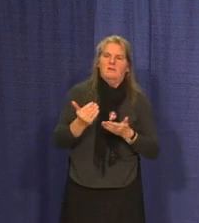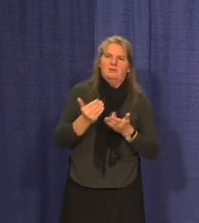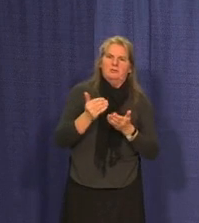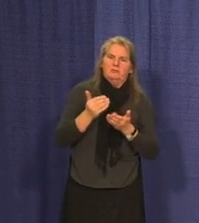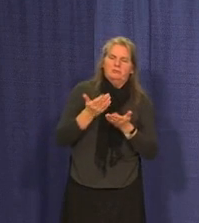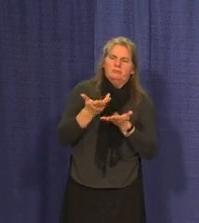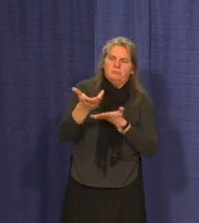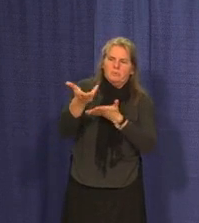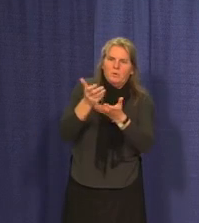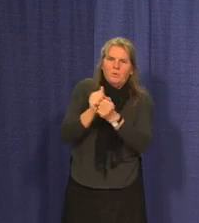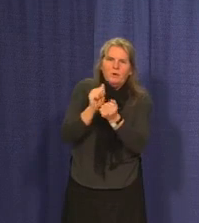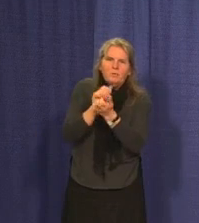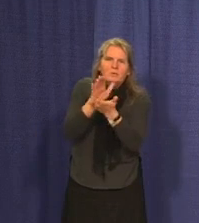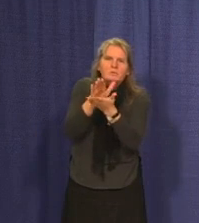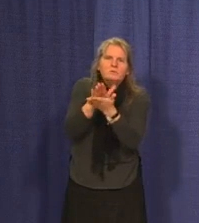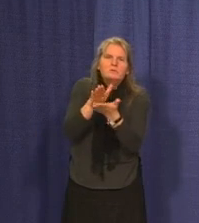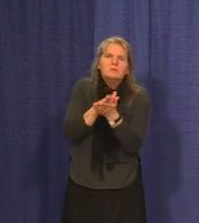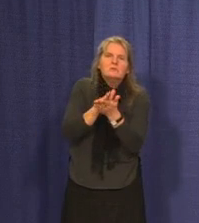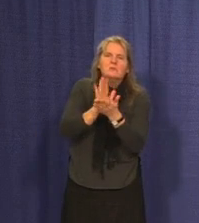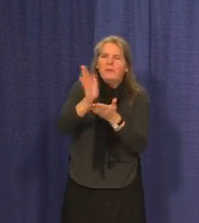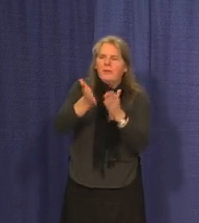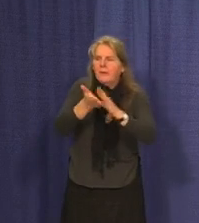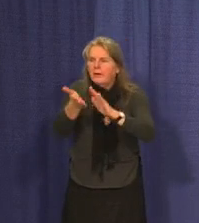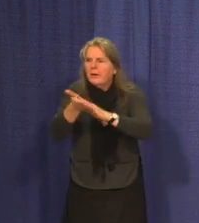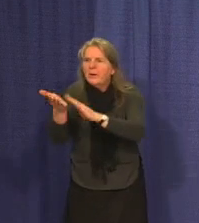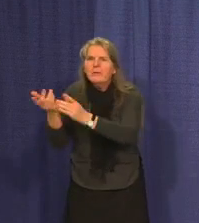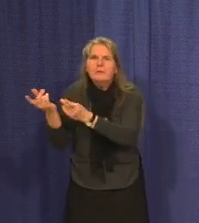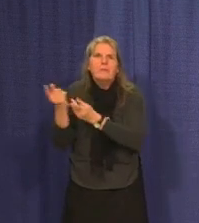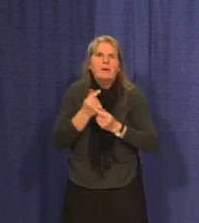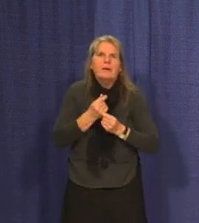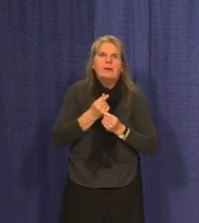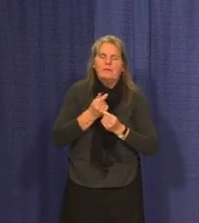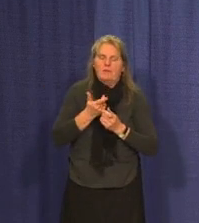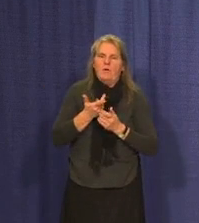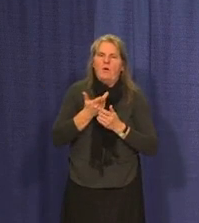the school operational plans, and again, there is this